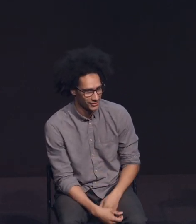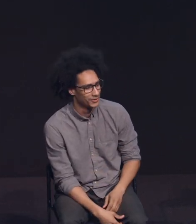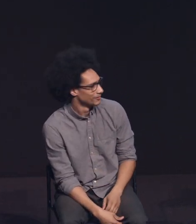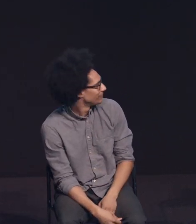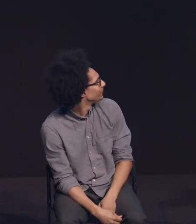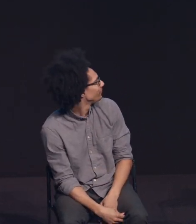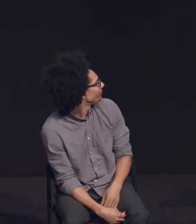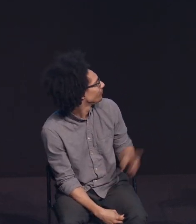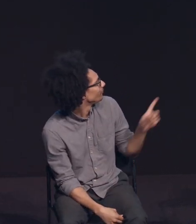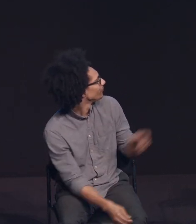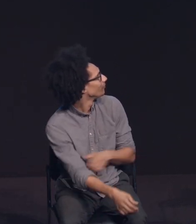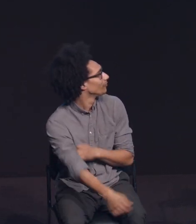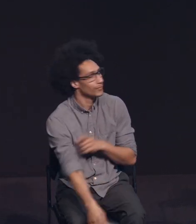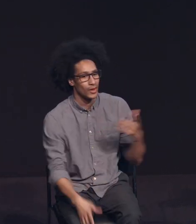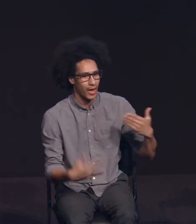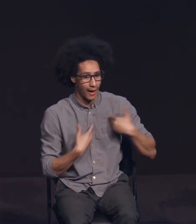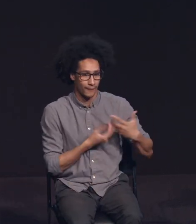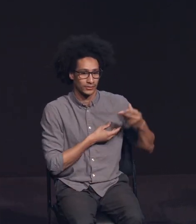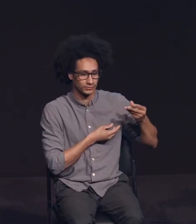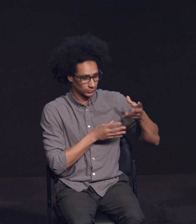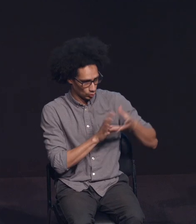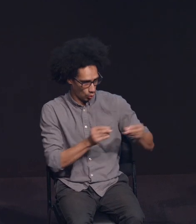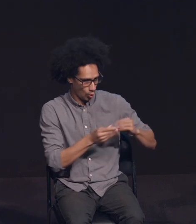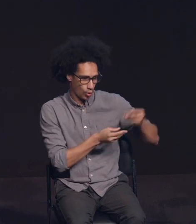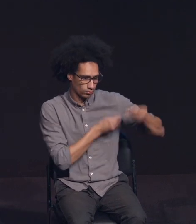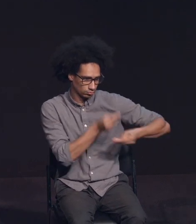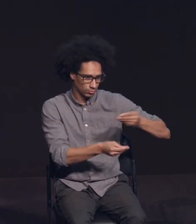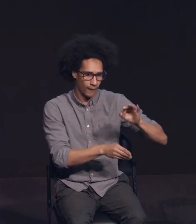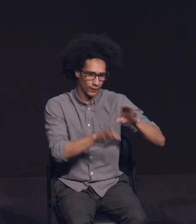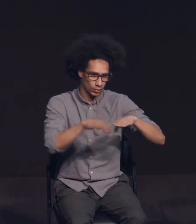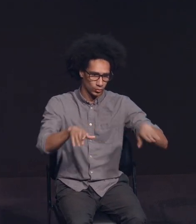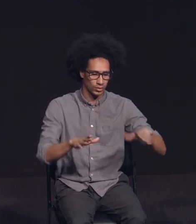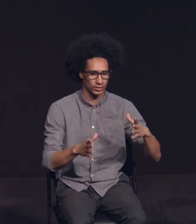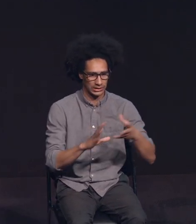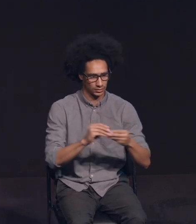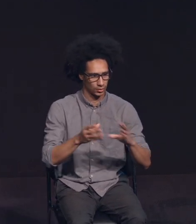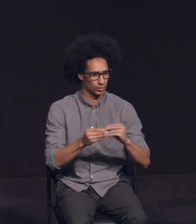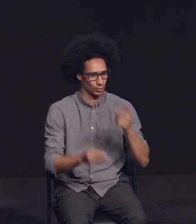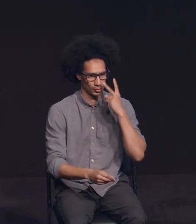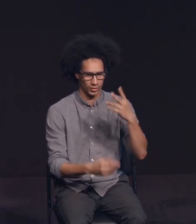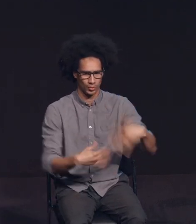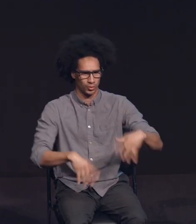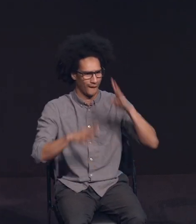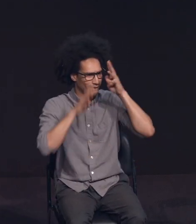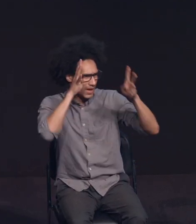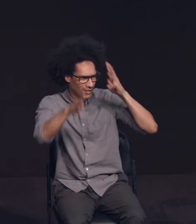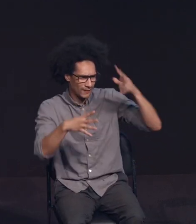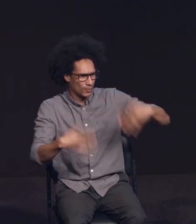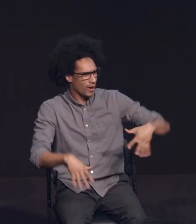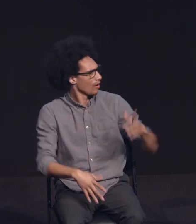canon of children's literature, it's a beautifully, as you can see, innovatively illustrated book that is rooted in